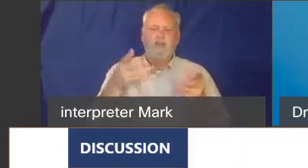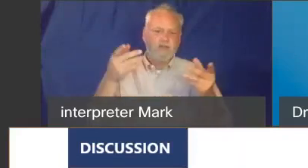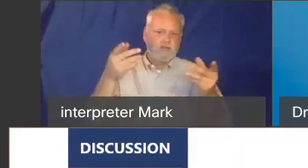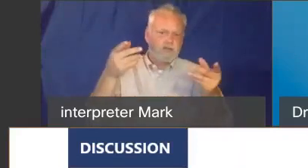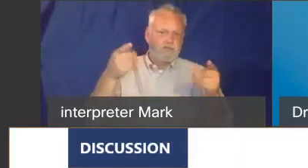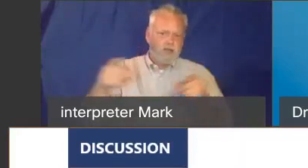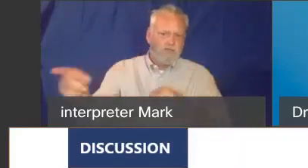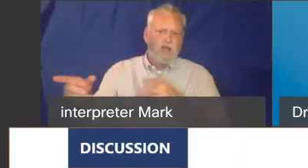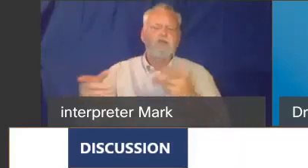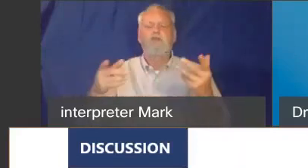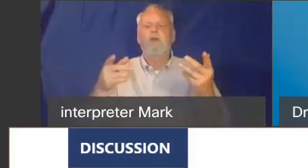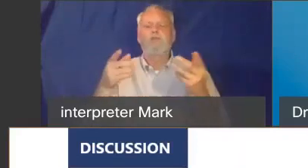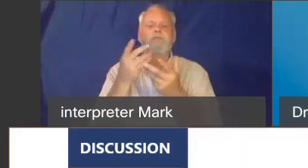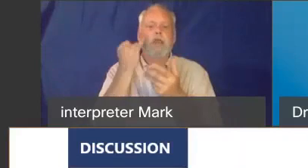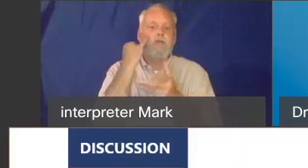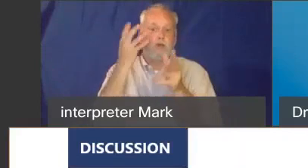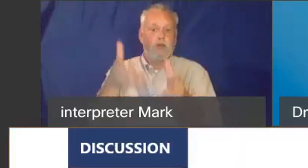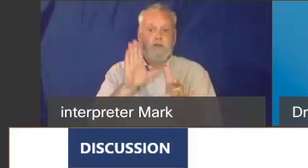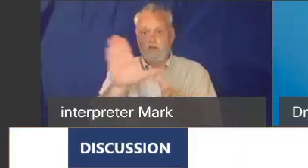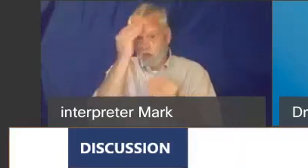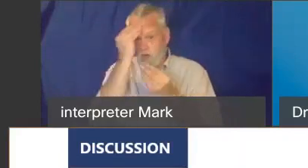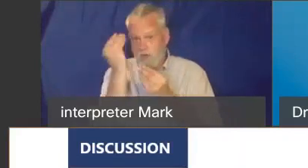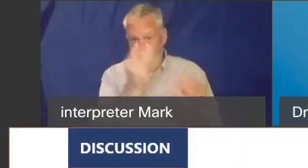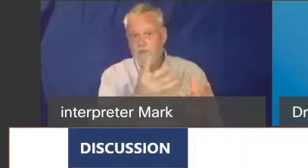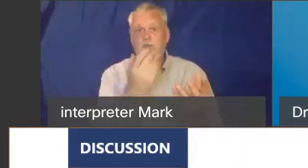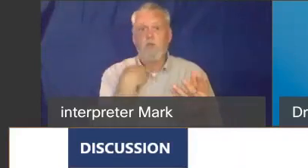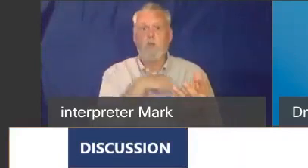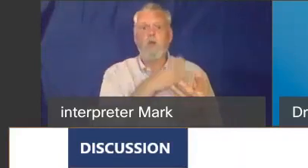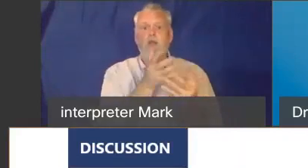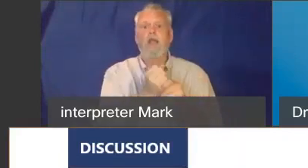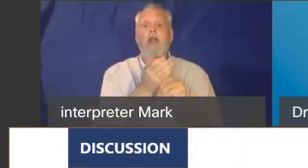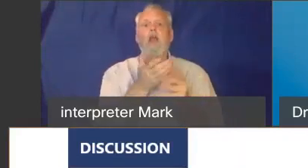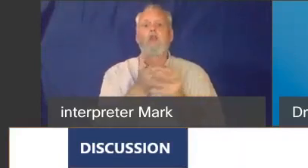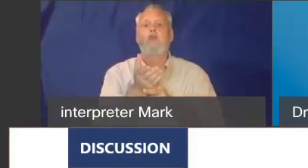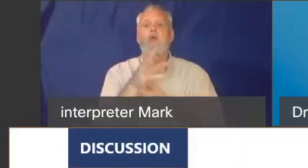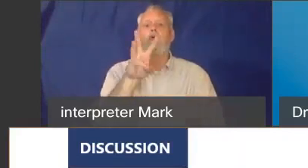So, if you can leave us your information, I think we'll get it through the webx meeting links.